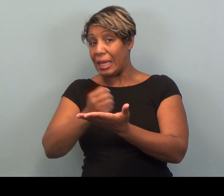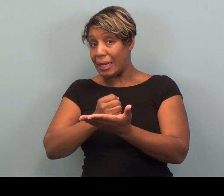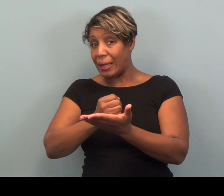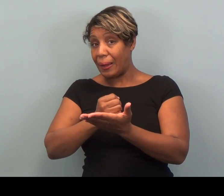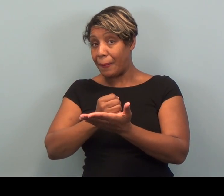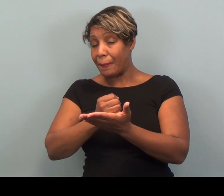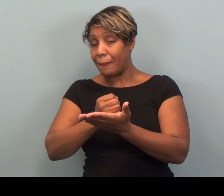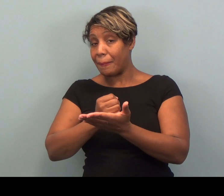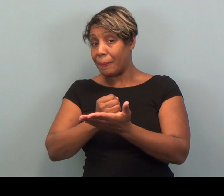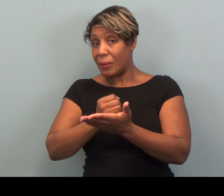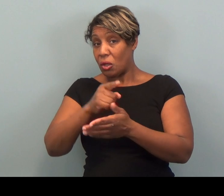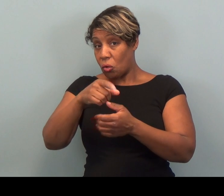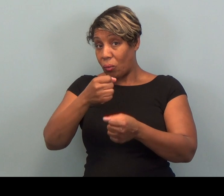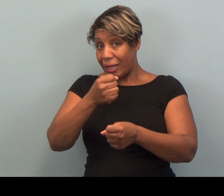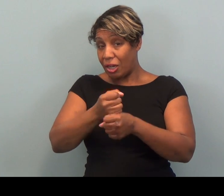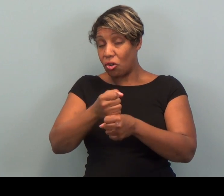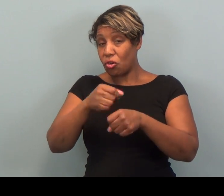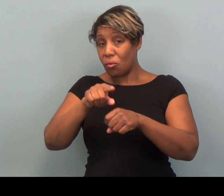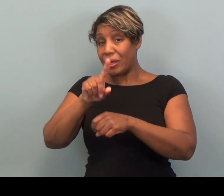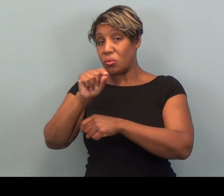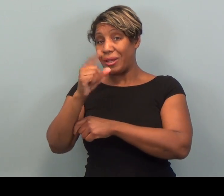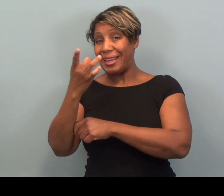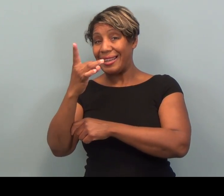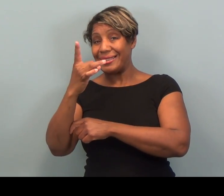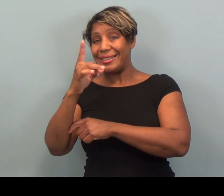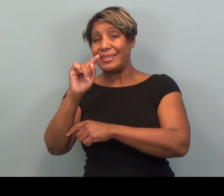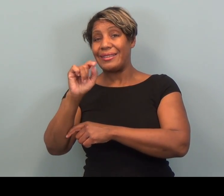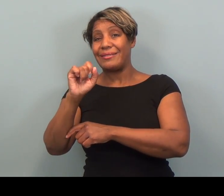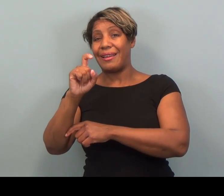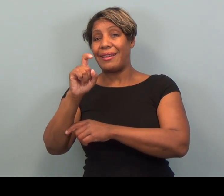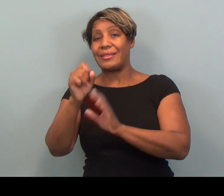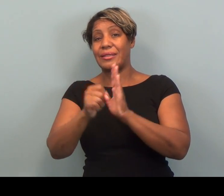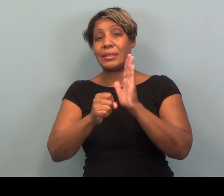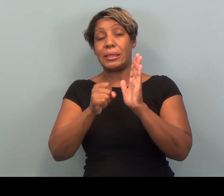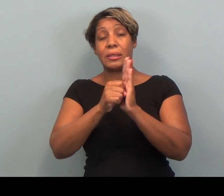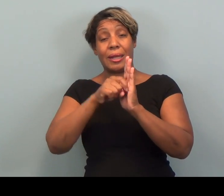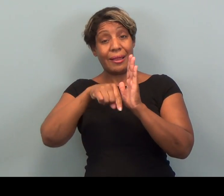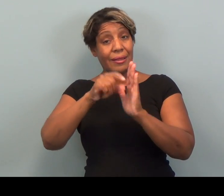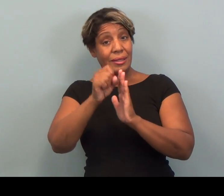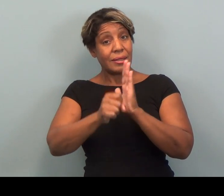during this 2018 tax season which is the season